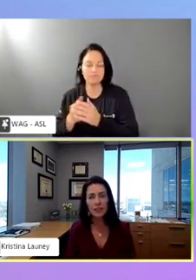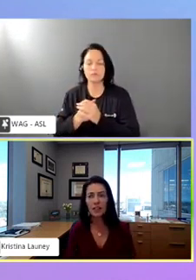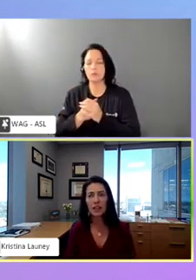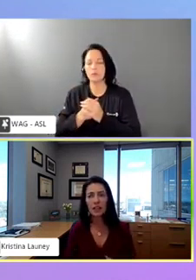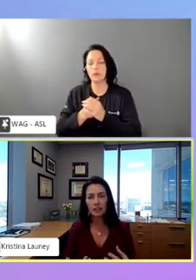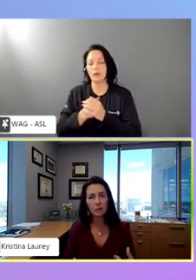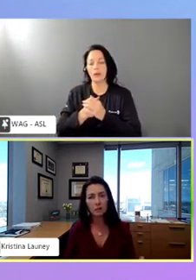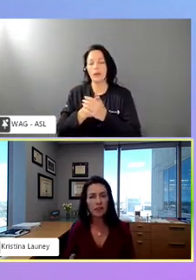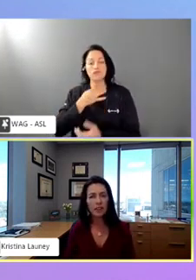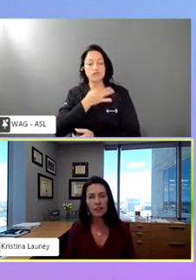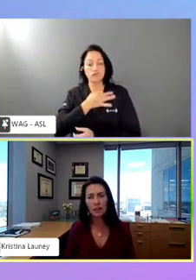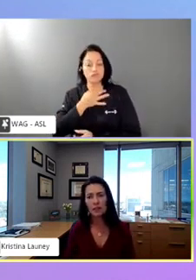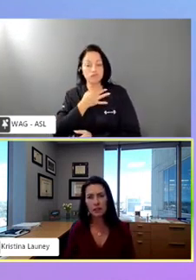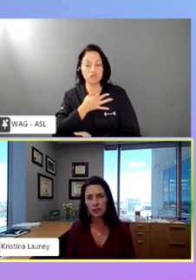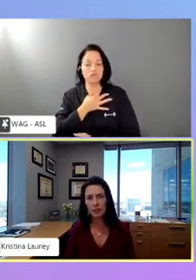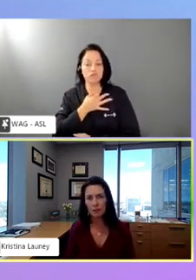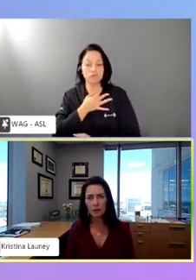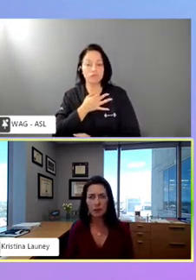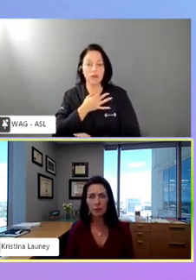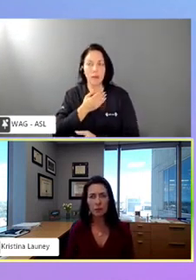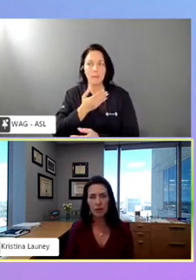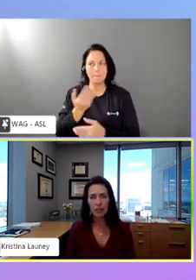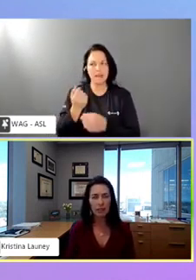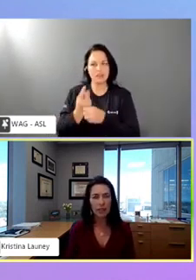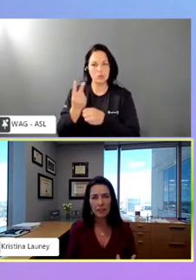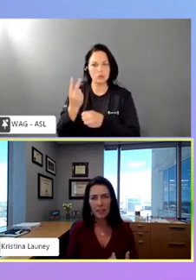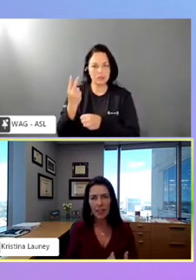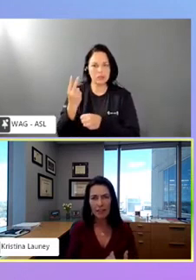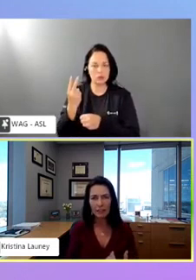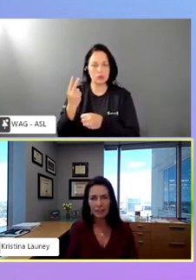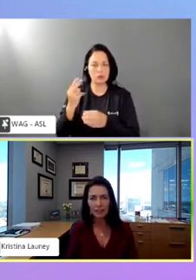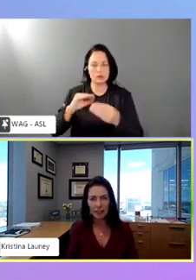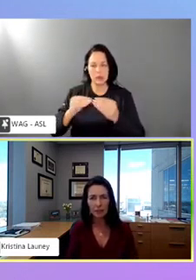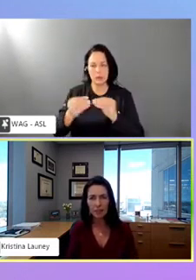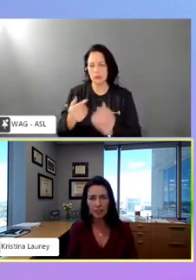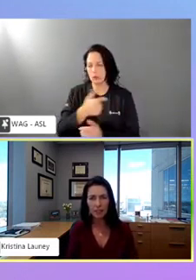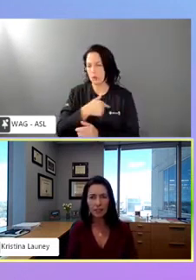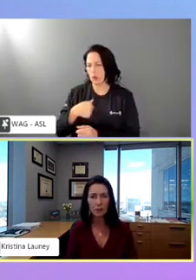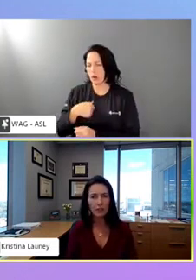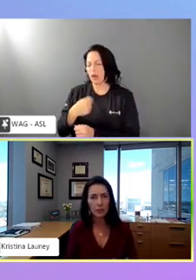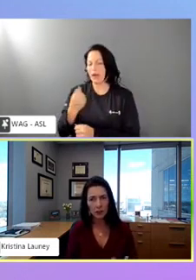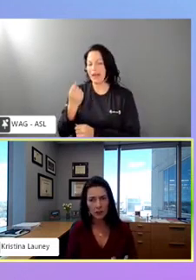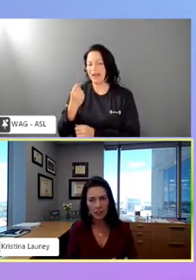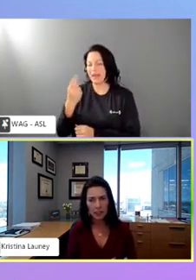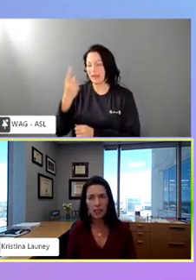California they're probably slowed down the filings, it was making. In case you're